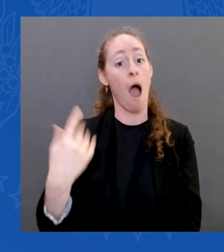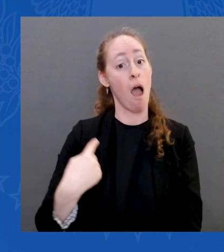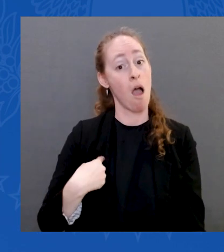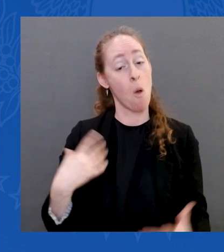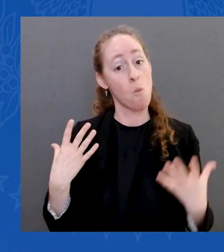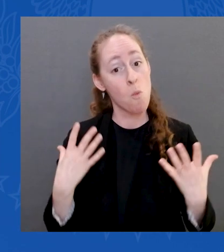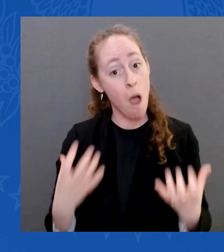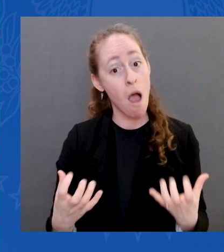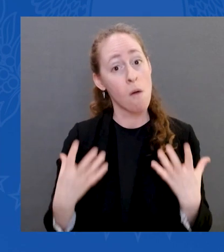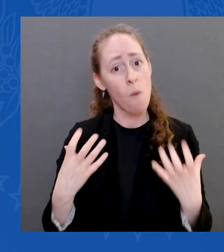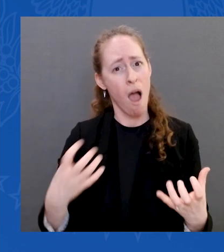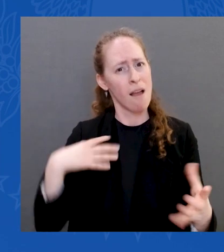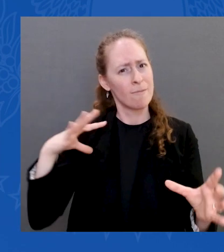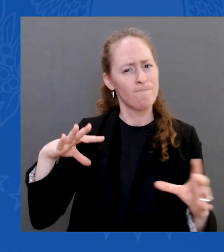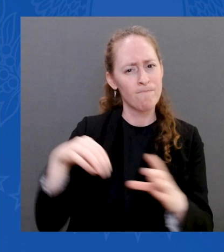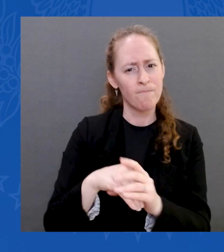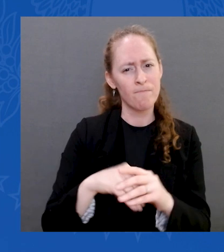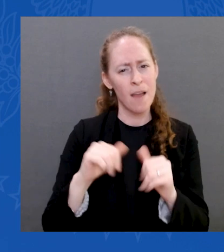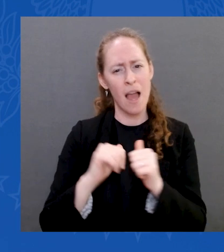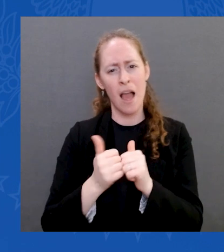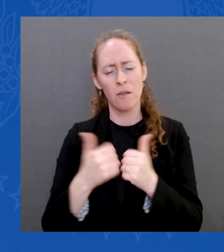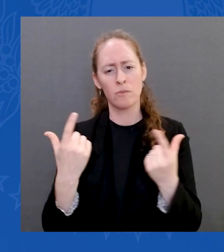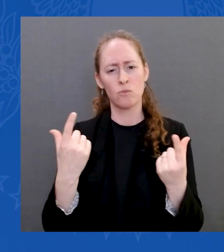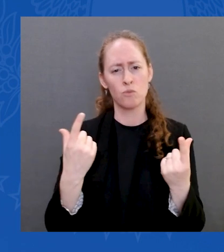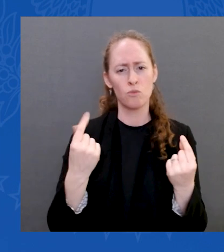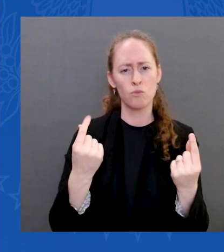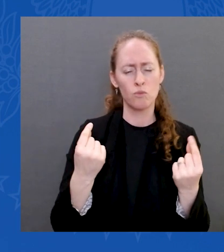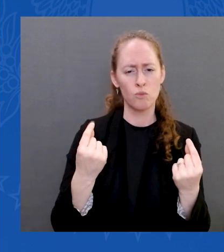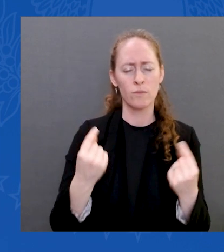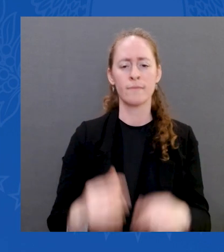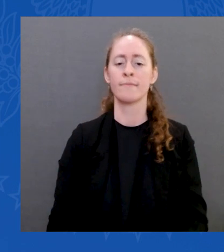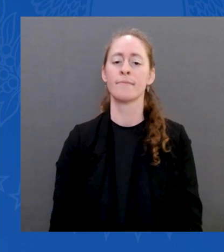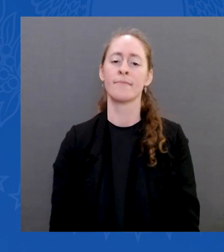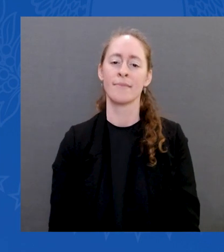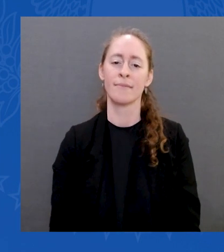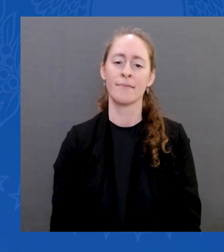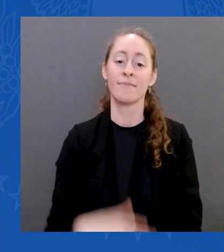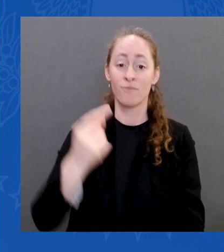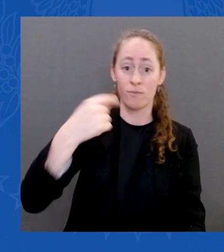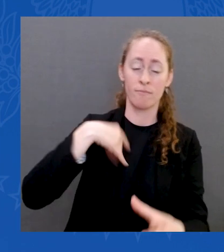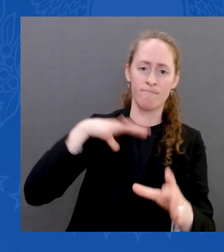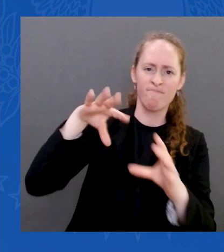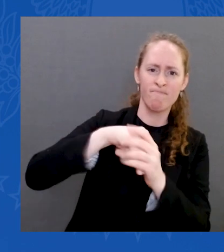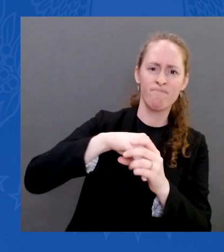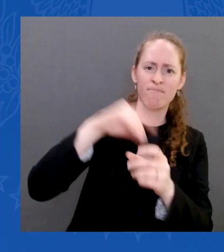Democratic Party in my state. And I thought it was -- I thought it was wrong on civil rights.